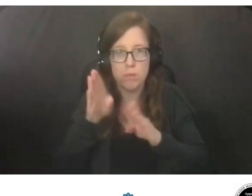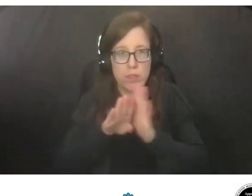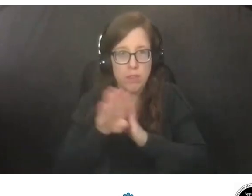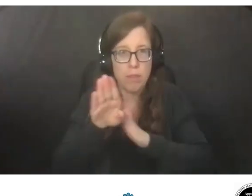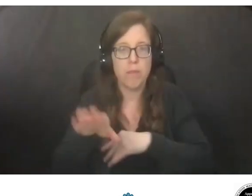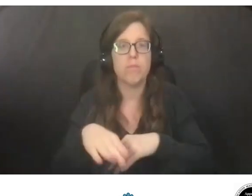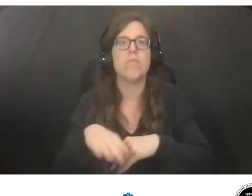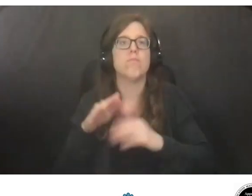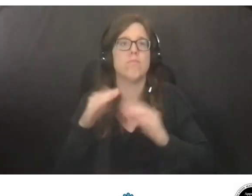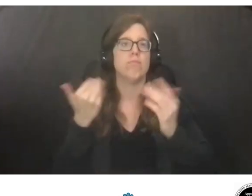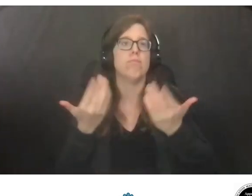and Access.